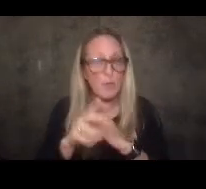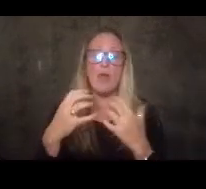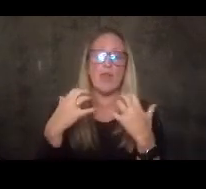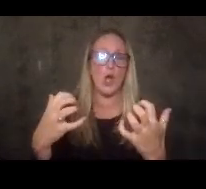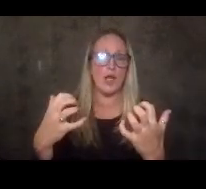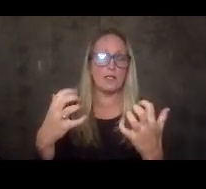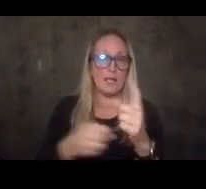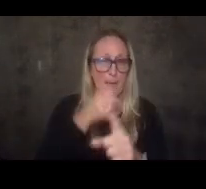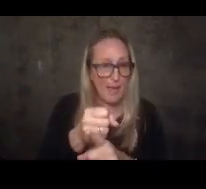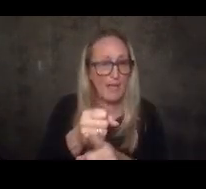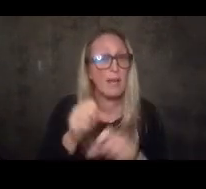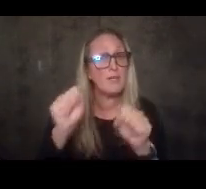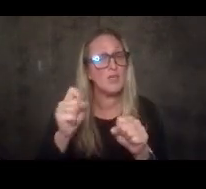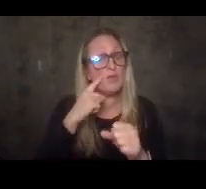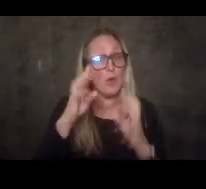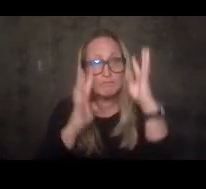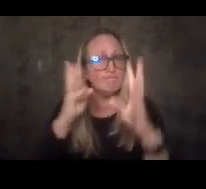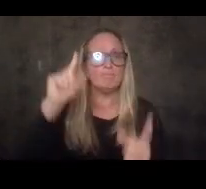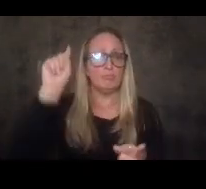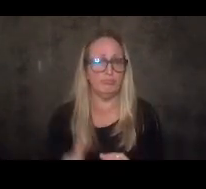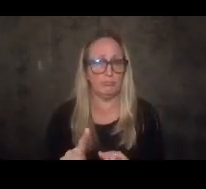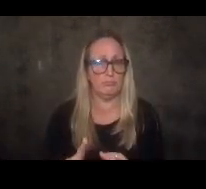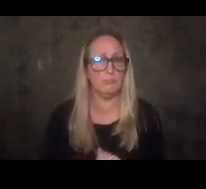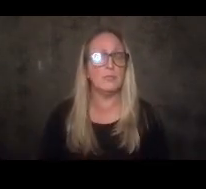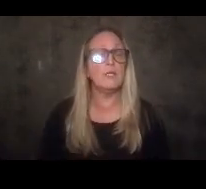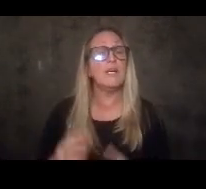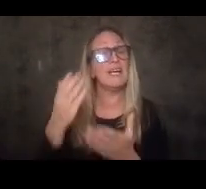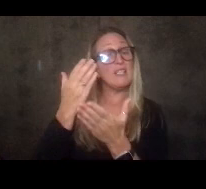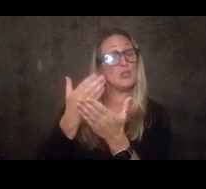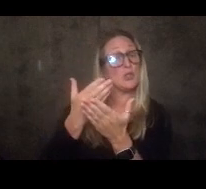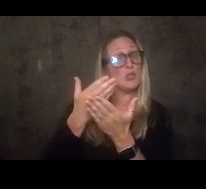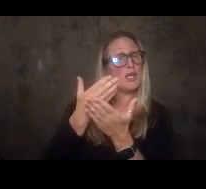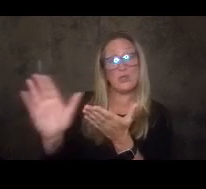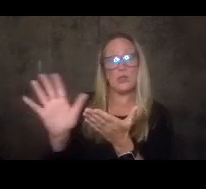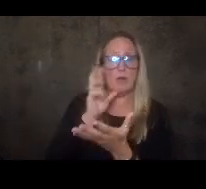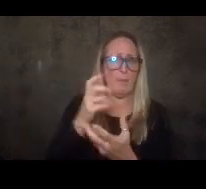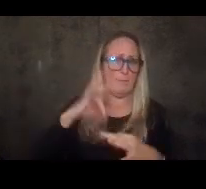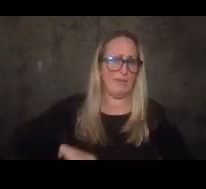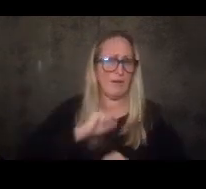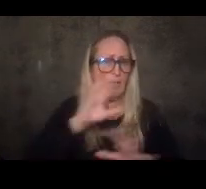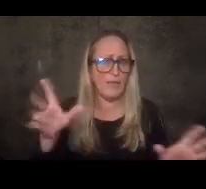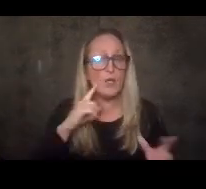and potential for innovation. Exclusion benefits no one. The challenges are real and the